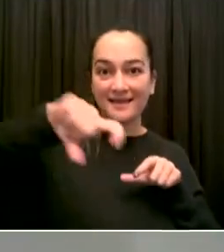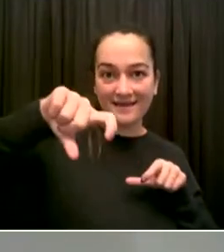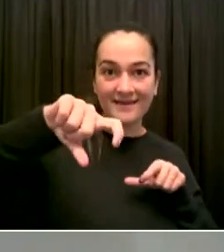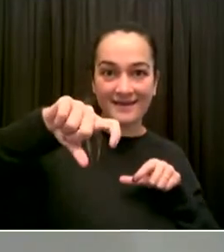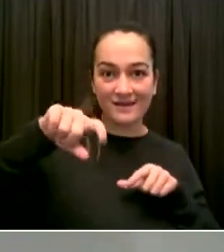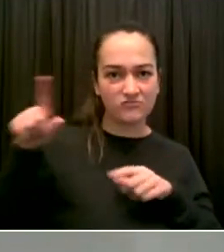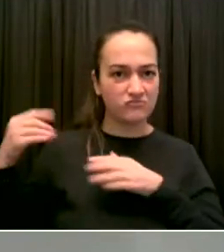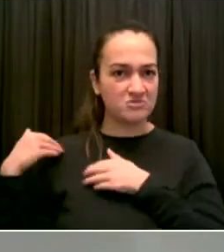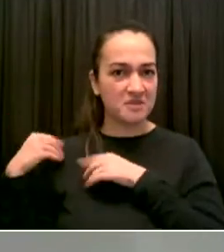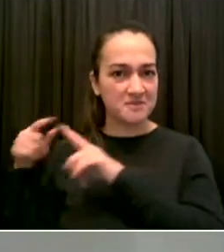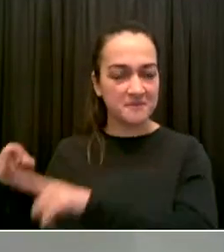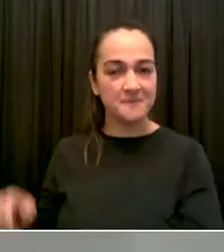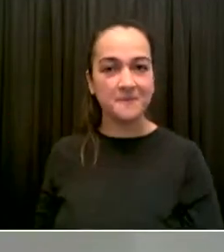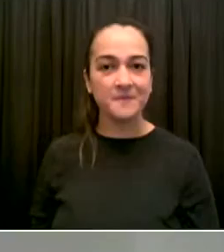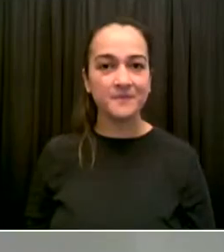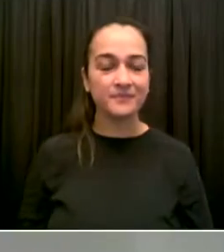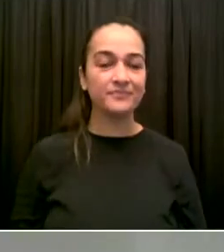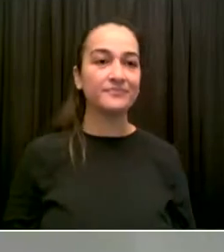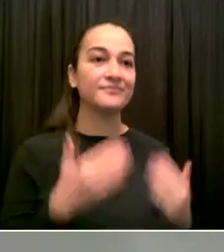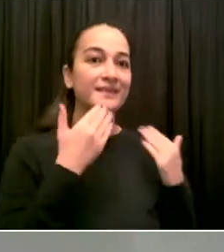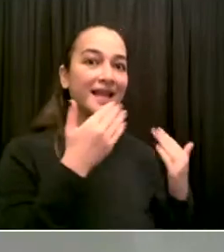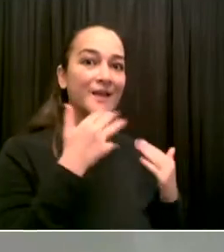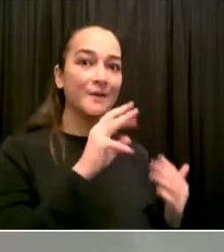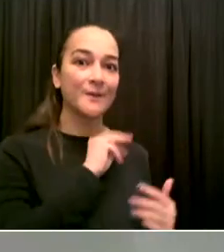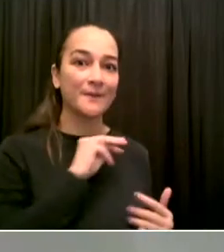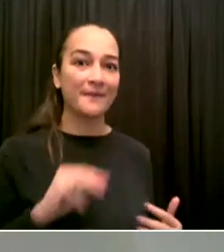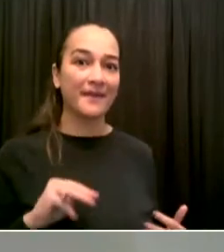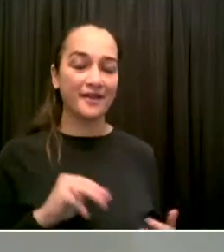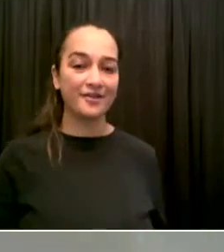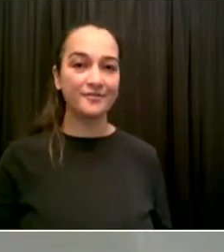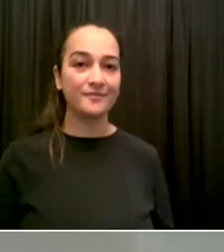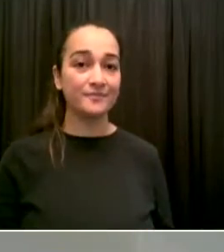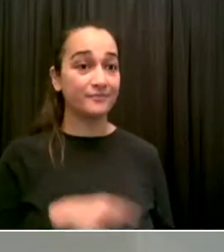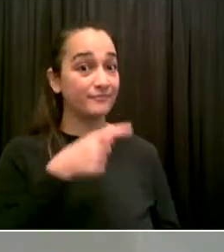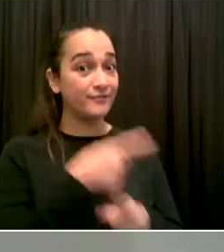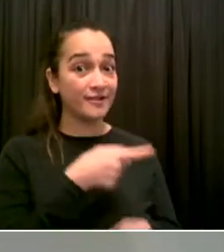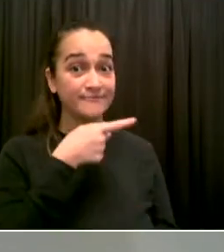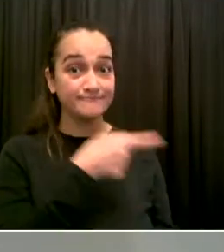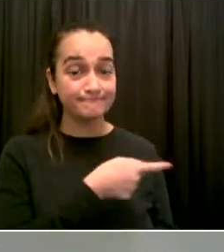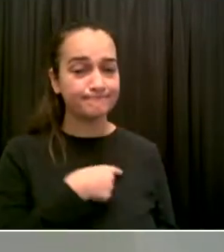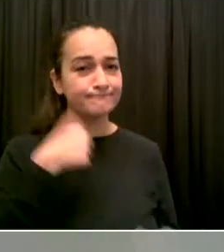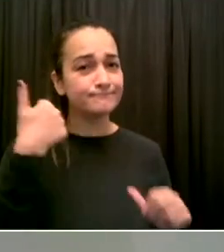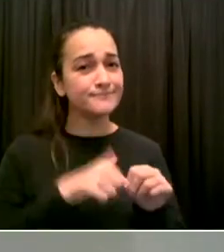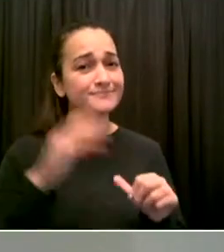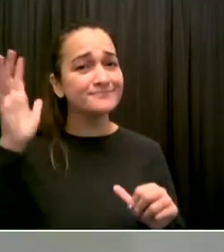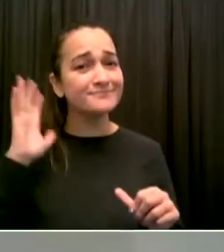CAVANAUGH. IT'S REALLY NOT THAT LONG